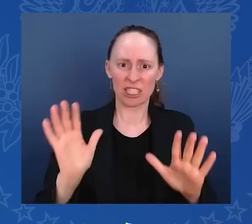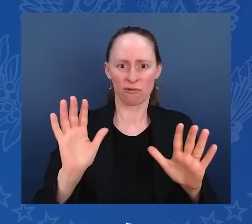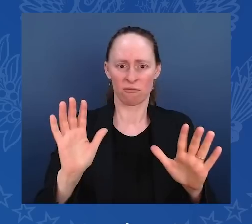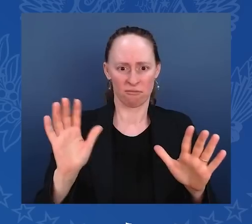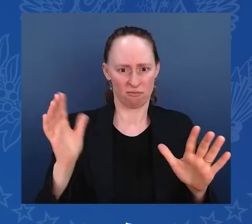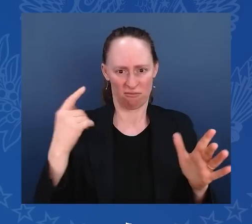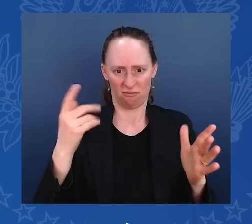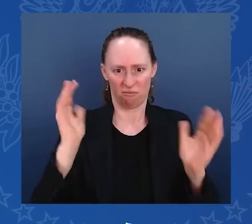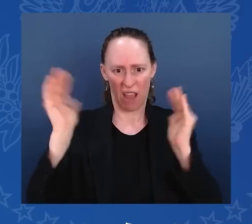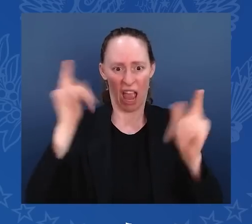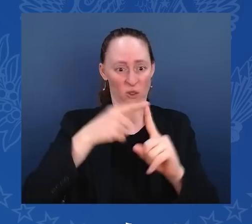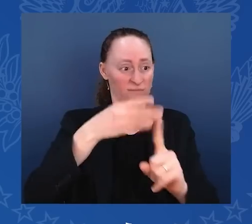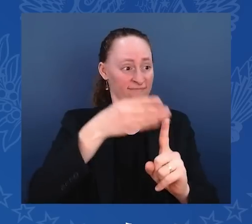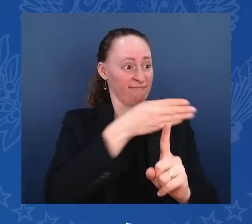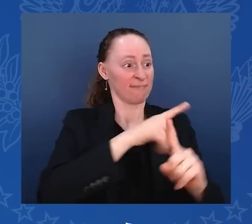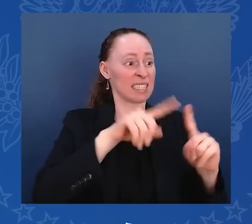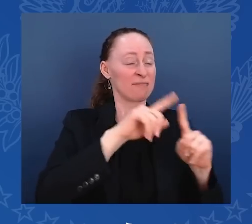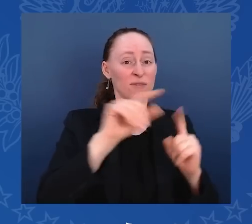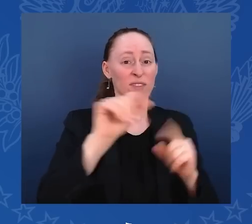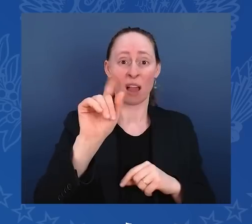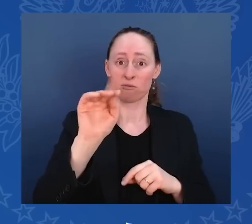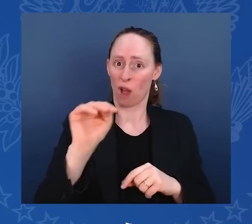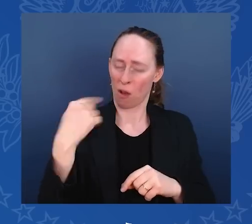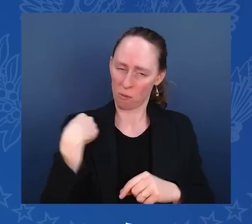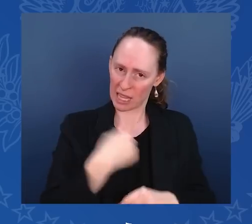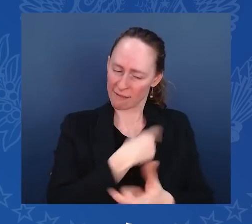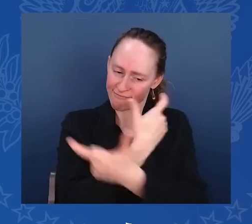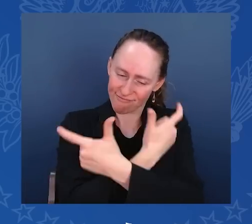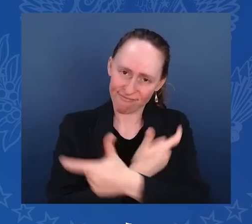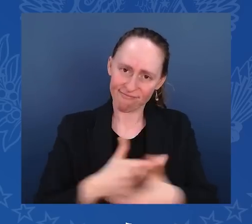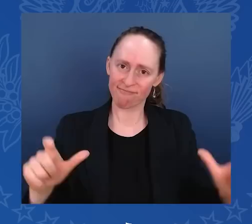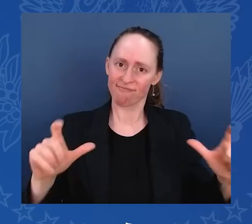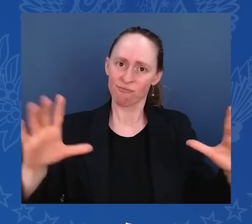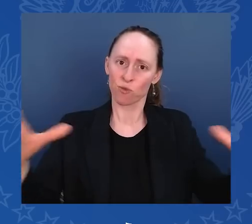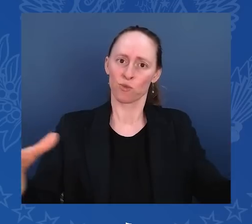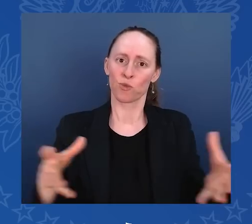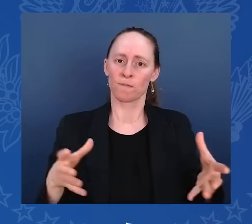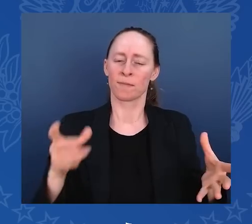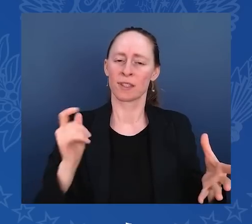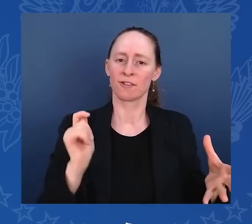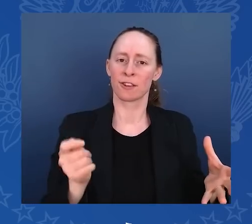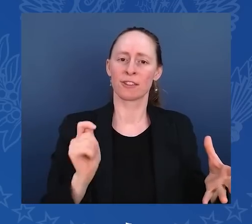look back at the most consequential accomplishments of the last four years, two things will stand out.